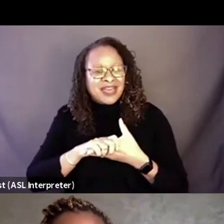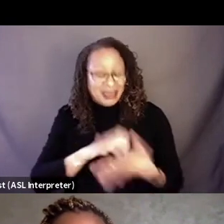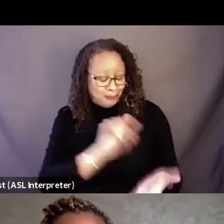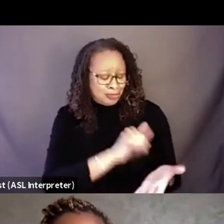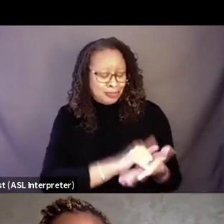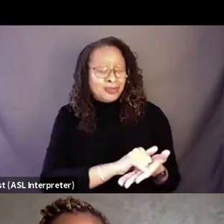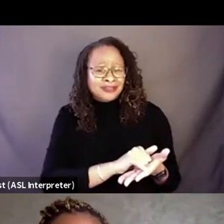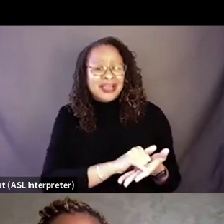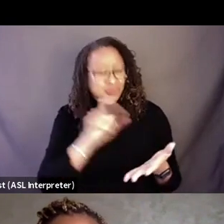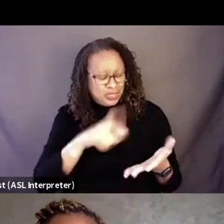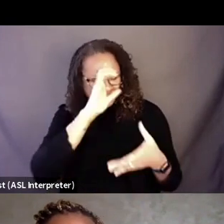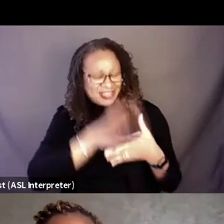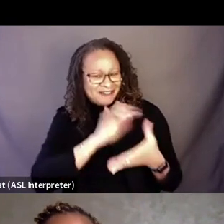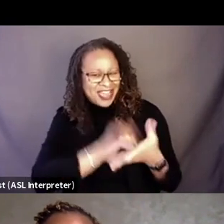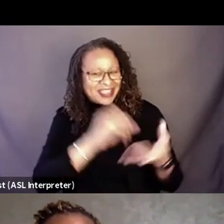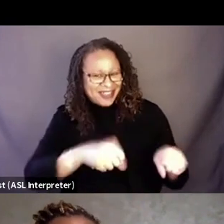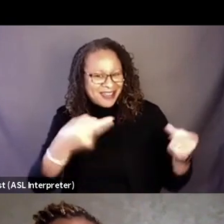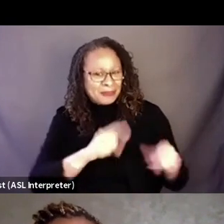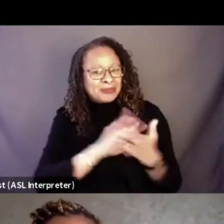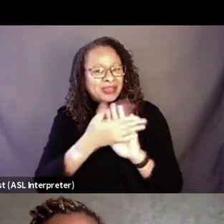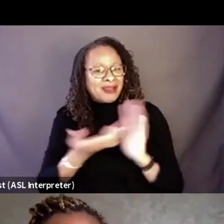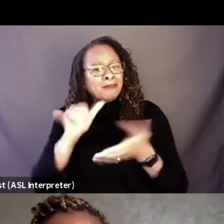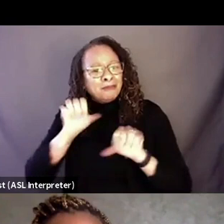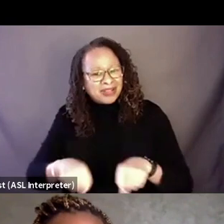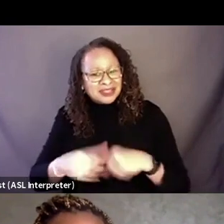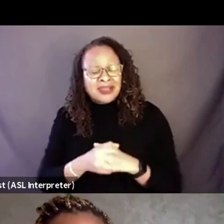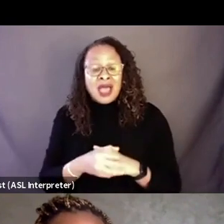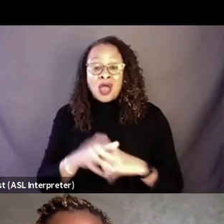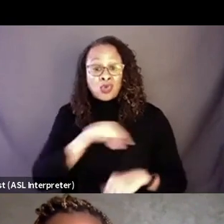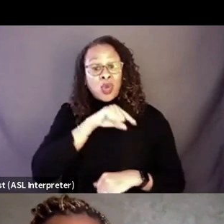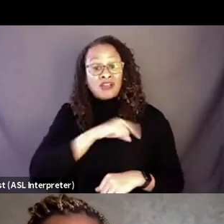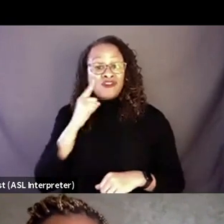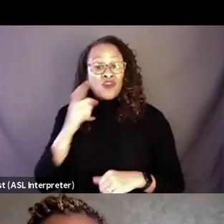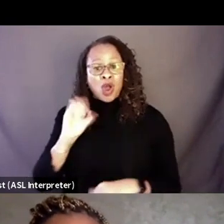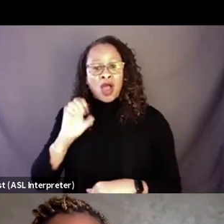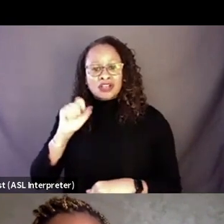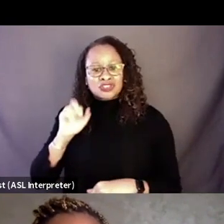And in as much as we have qualified for Oscar consideration, we're still underdogs.